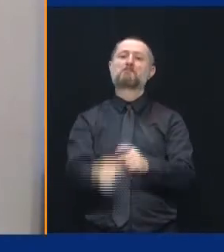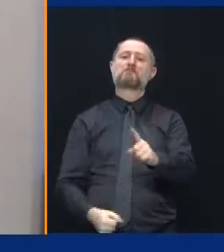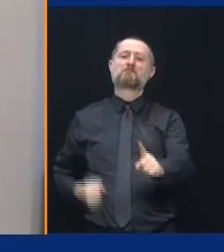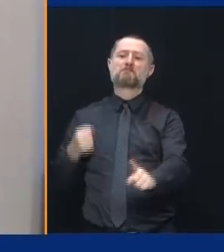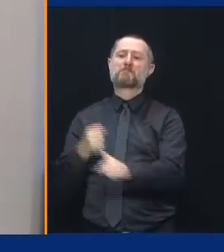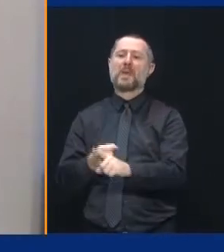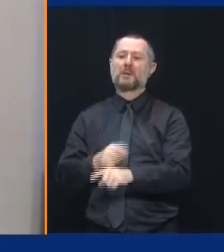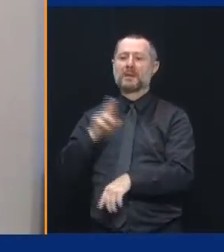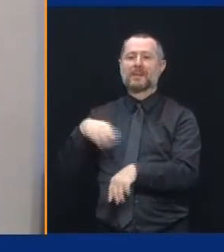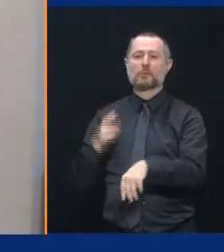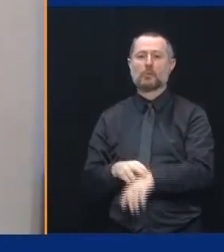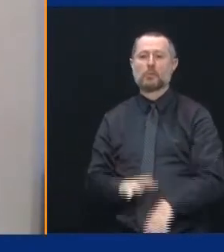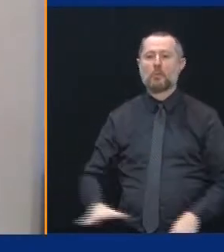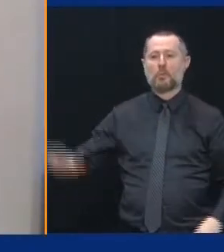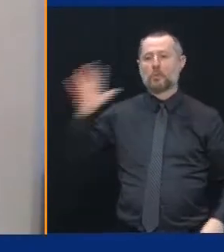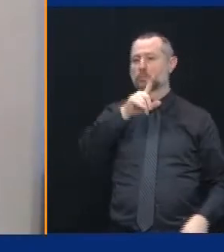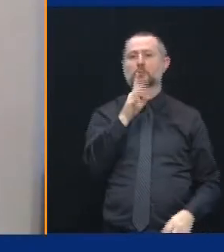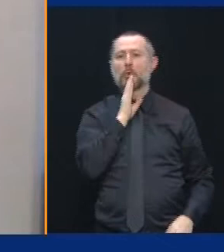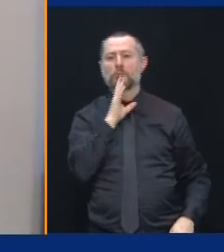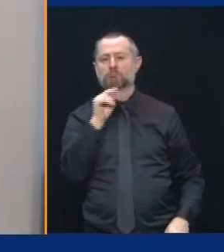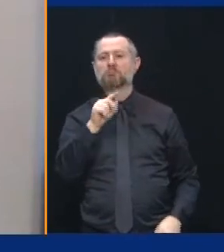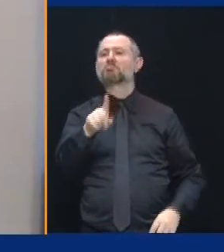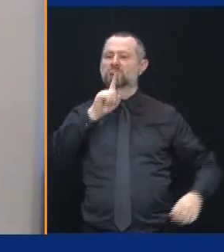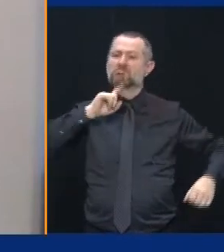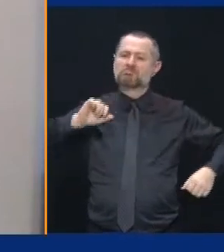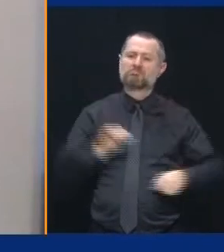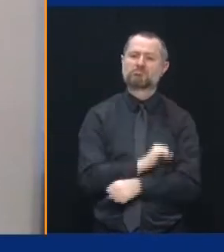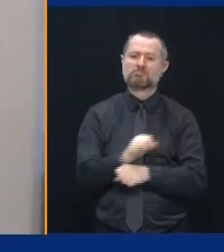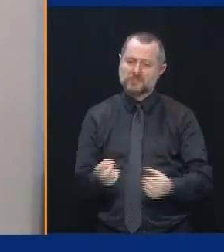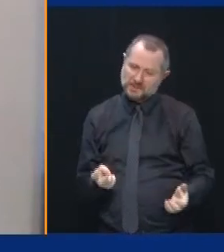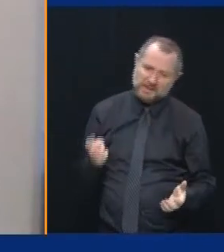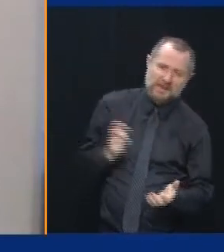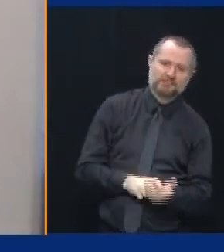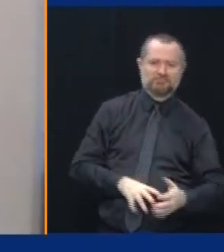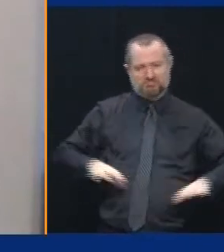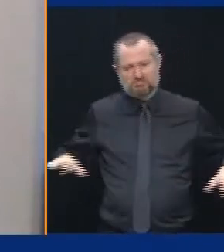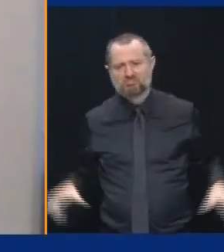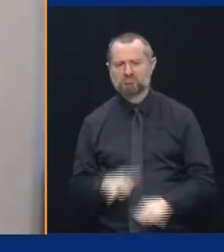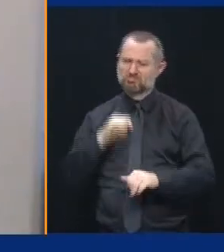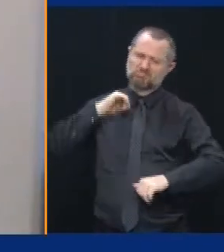YOU CREDIT FOR THAT. WHEN YOU DON'T, I LET YOU KNOW THAT BUT THIS ONE, YOU MADE THE NATIONAL IMPACT AND YOU JUST